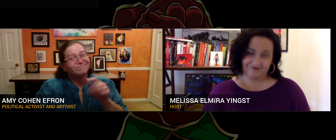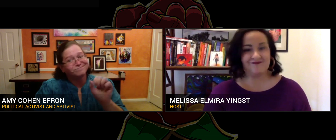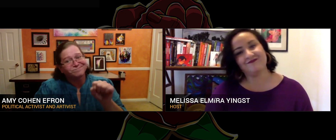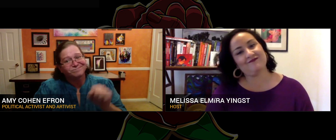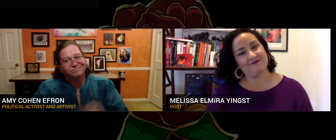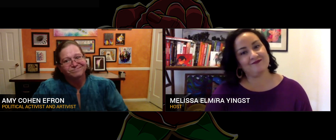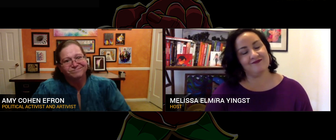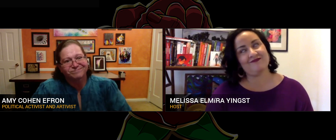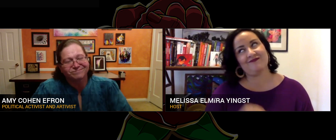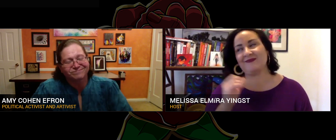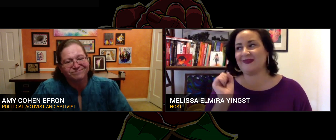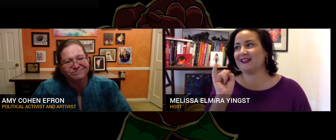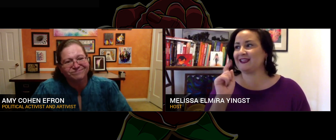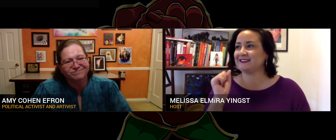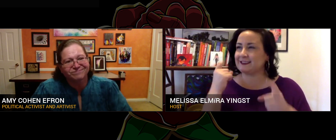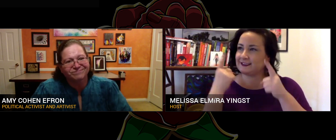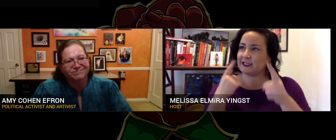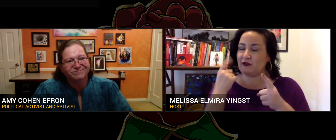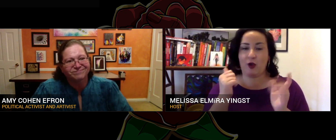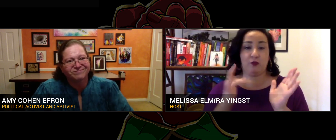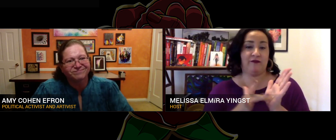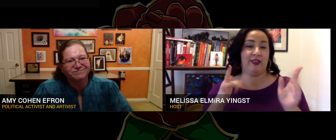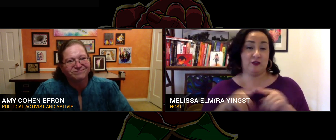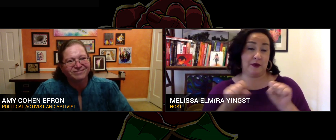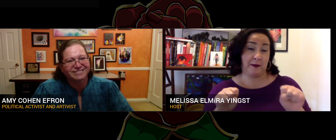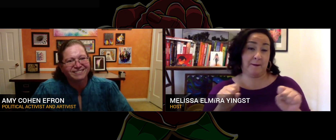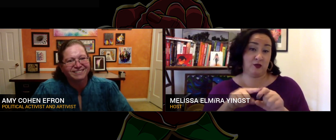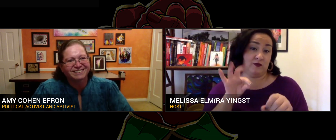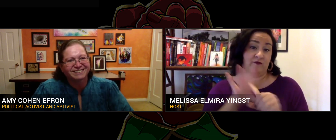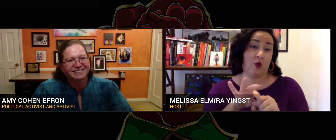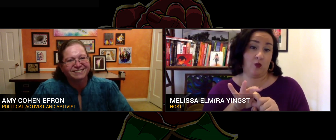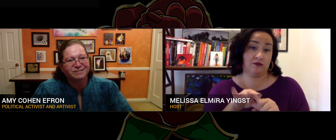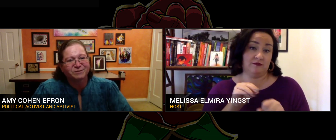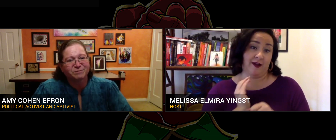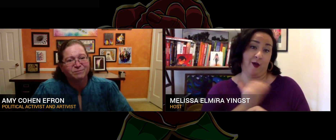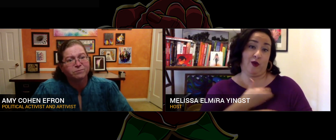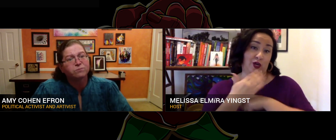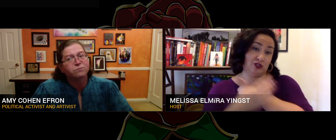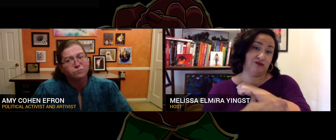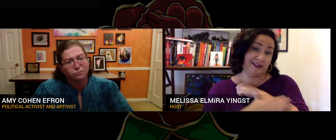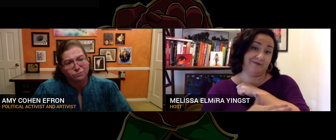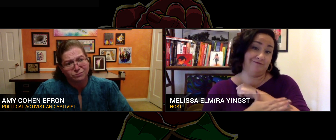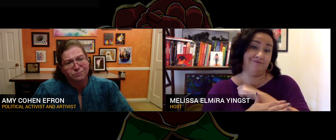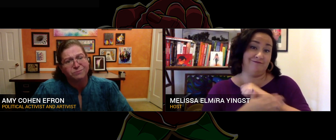Yes. It's considered a privilege to vote in our country.